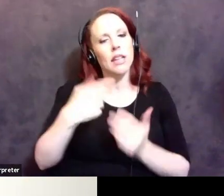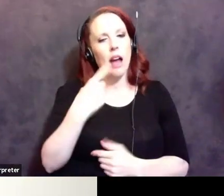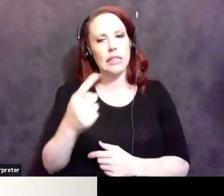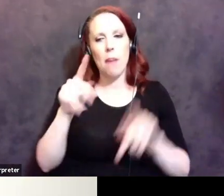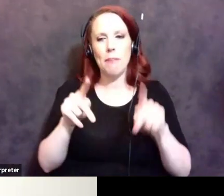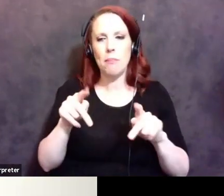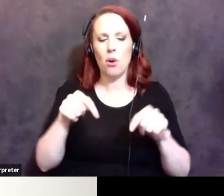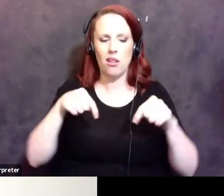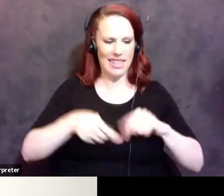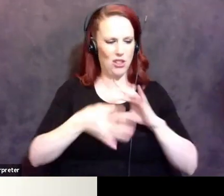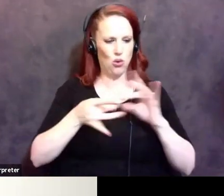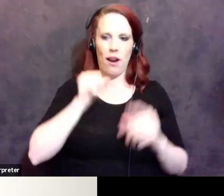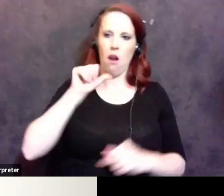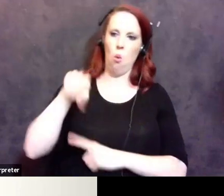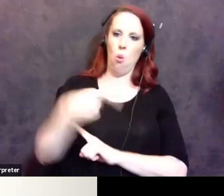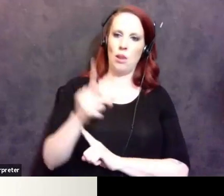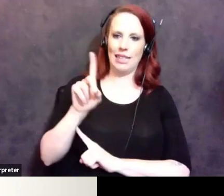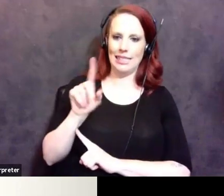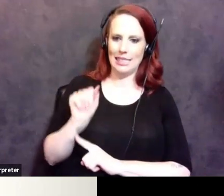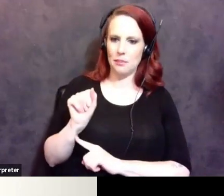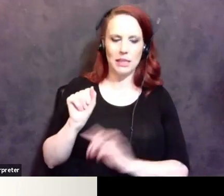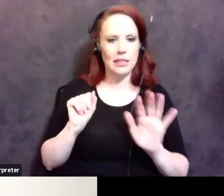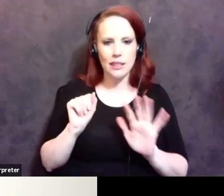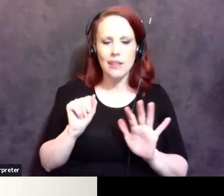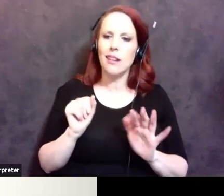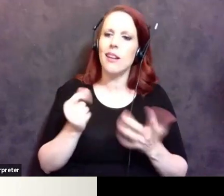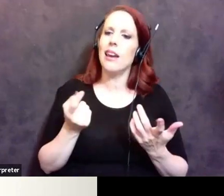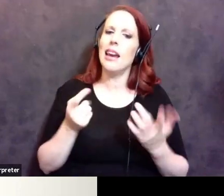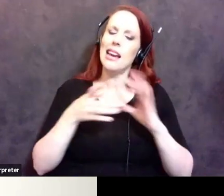It is the story of what it is like to grow up as the daughter of Asian immigrants. There